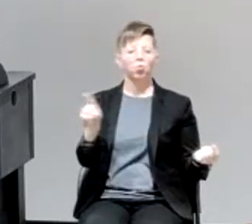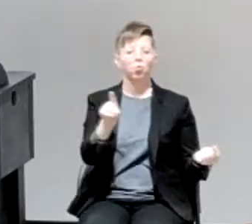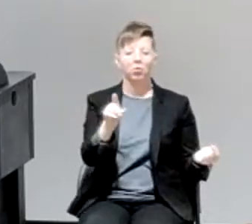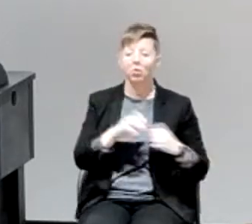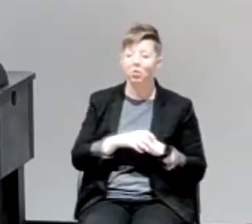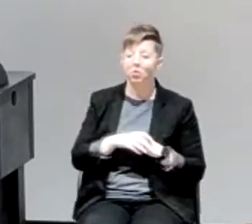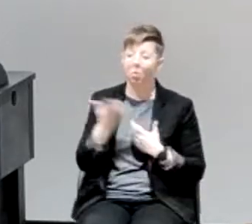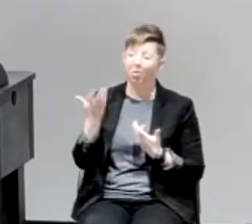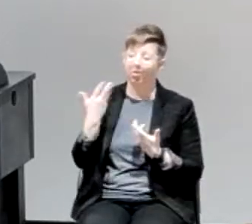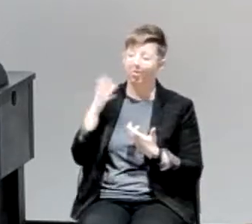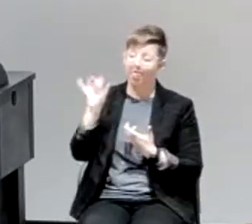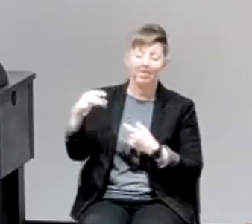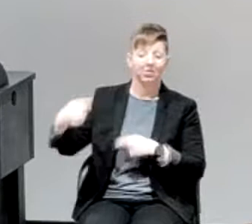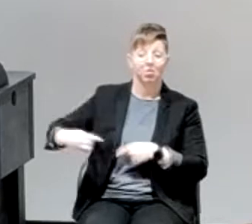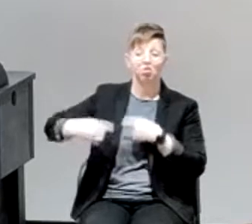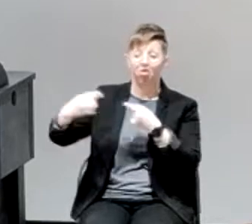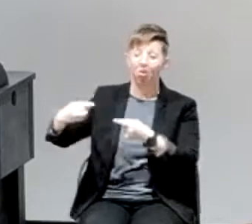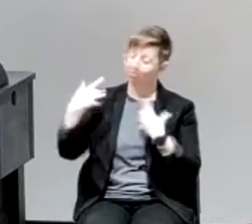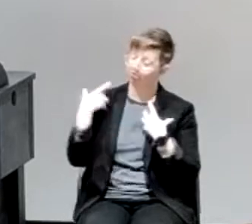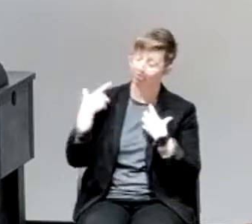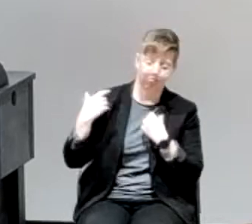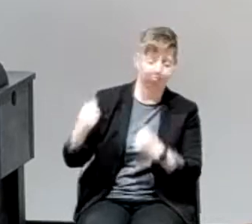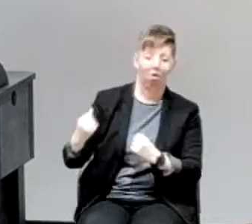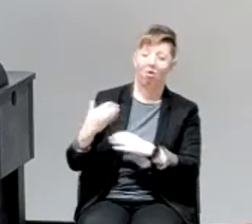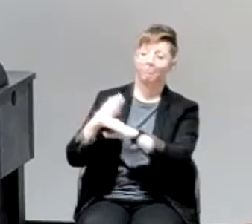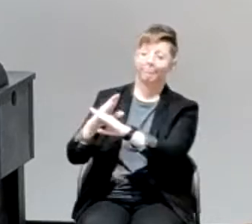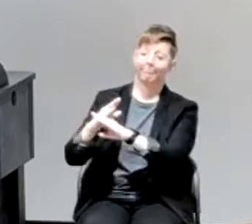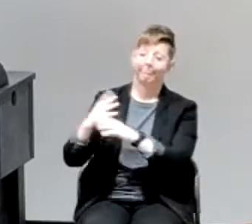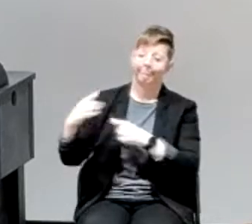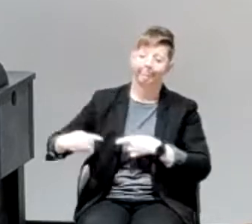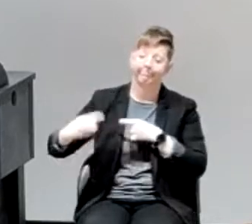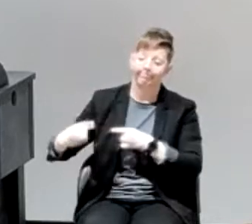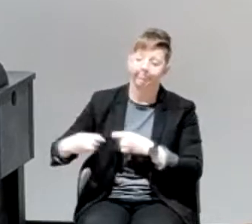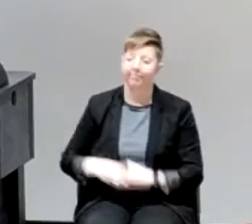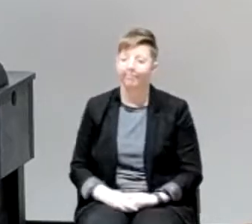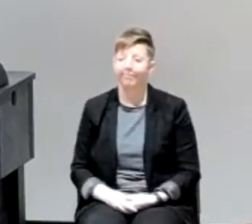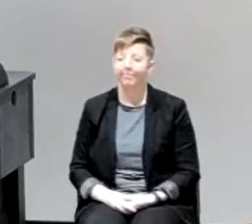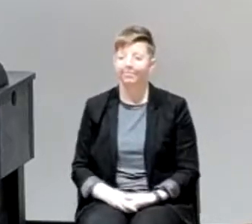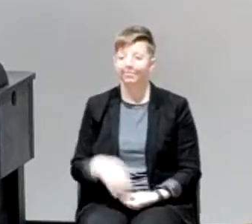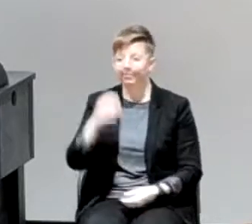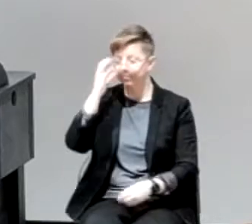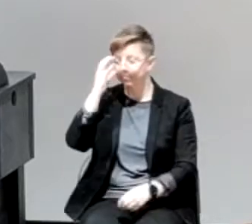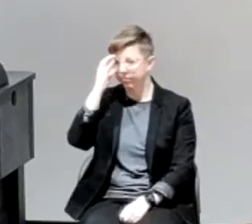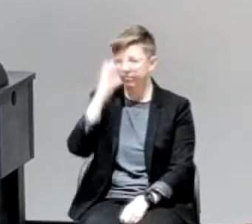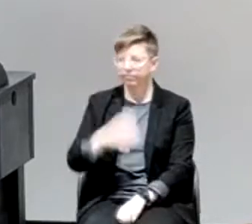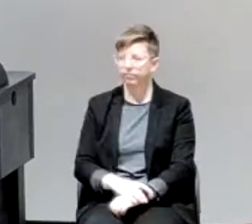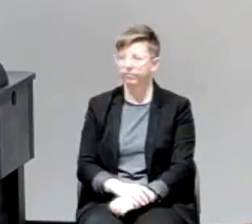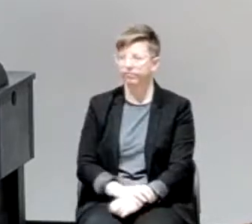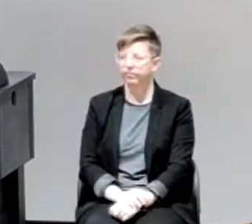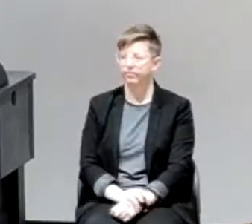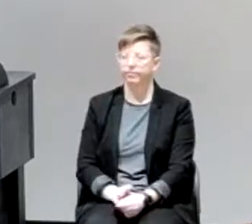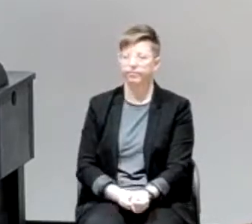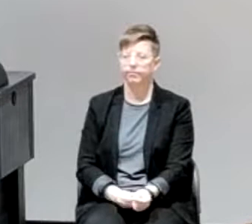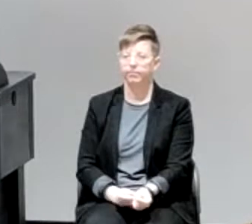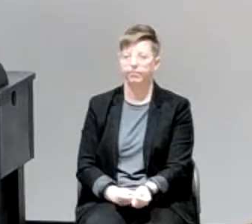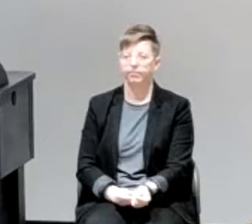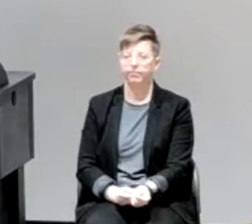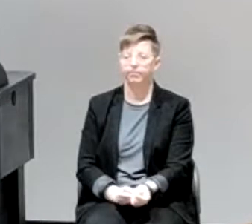why I see it through the institutions and it makes sense it's there and the question for all of us is what are we willing to do about?